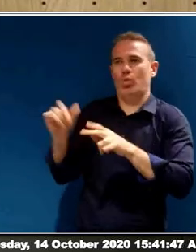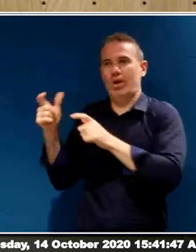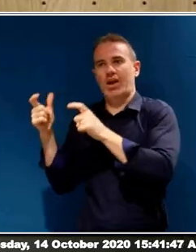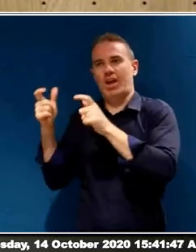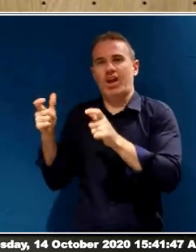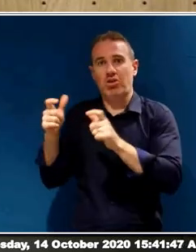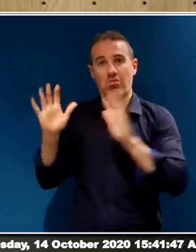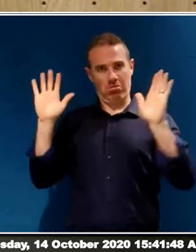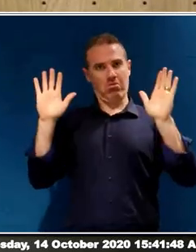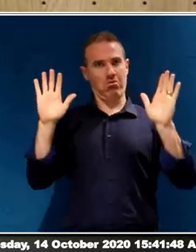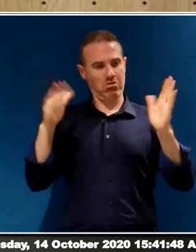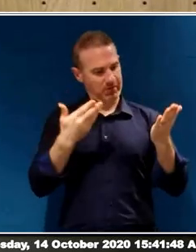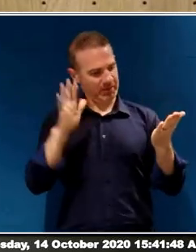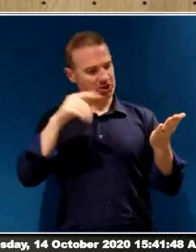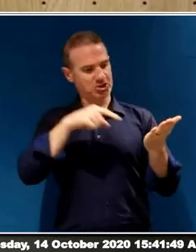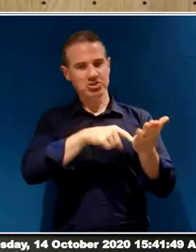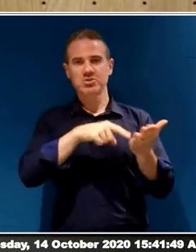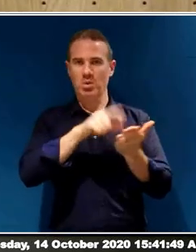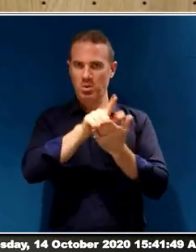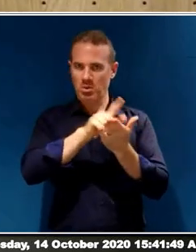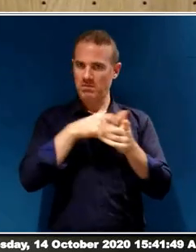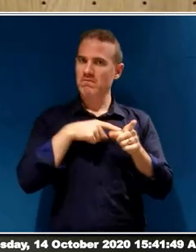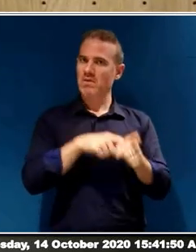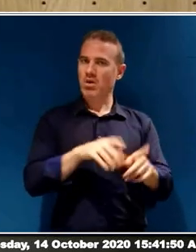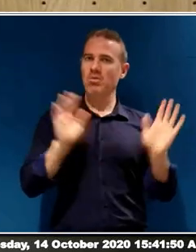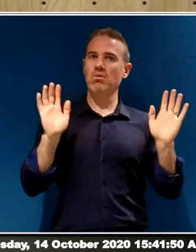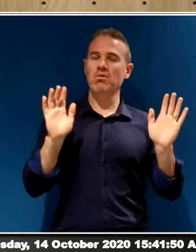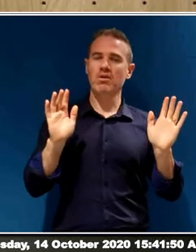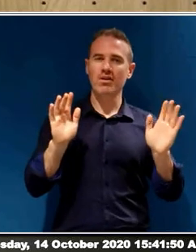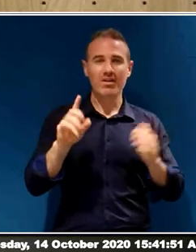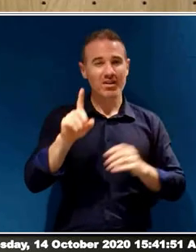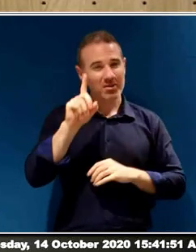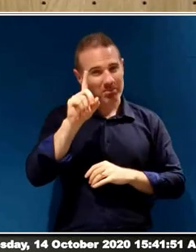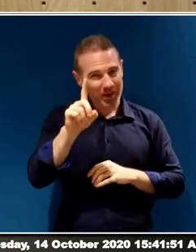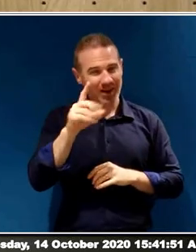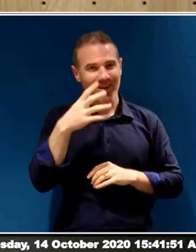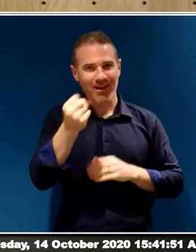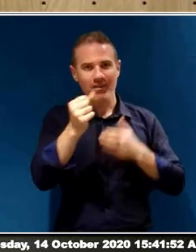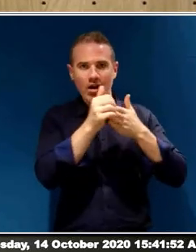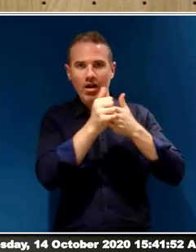Guidance notes that accompany the Disability Standards are clearer and